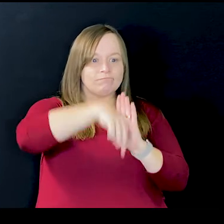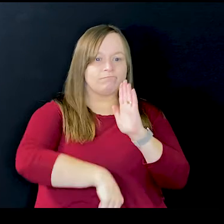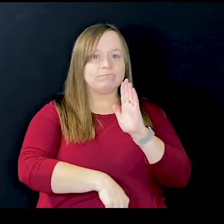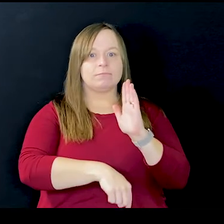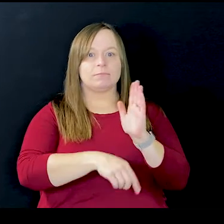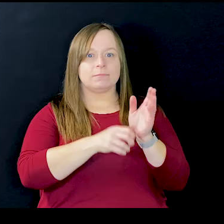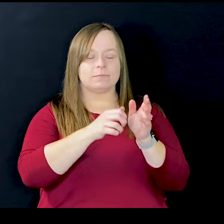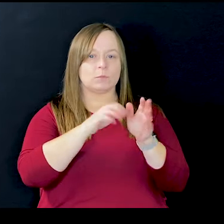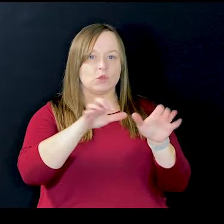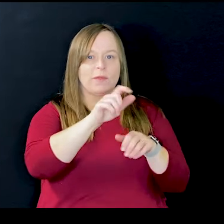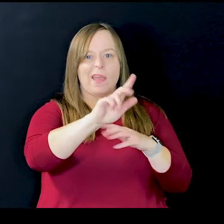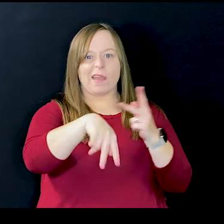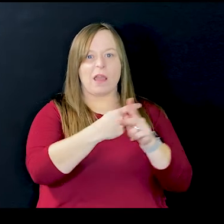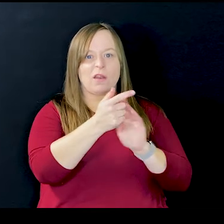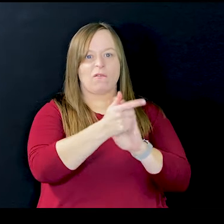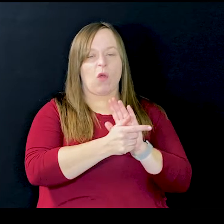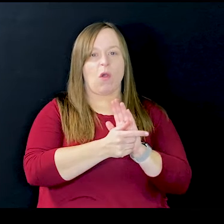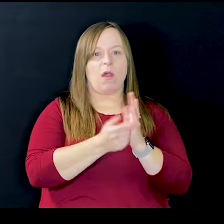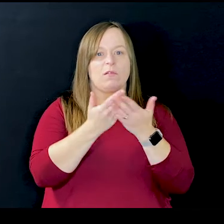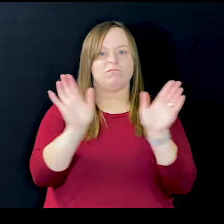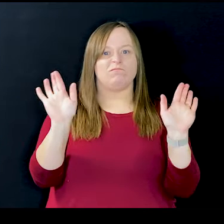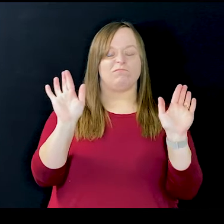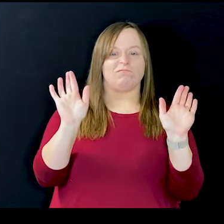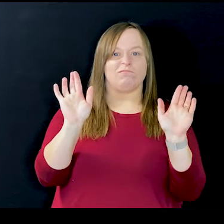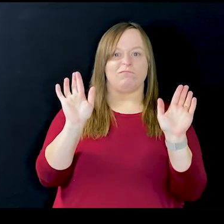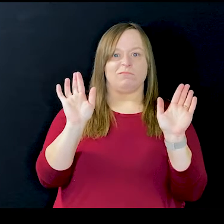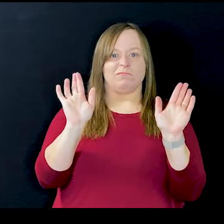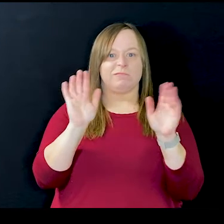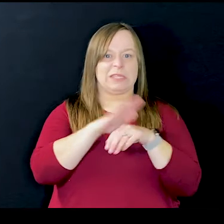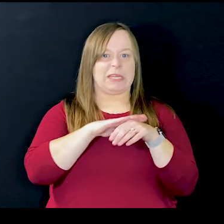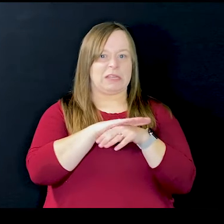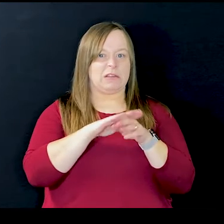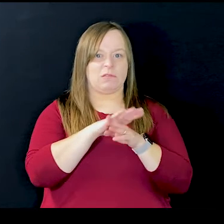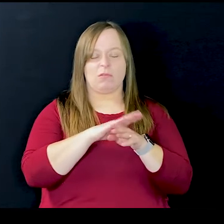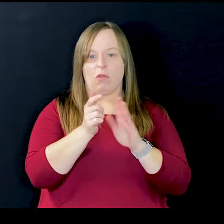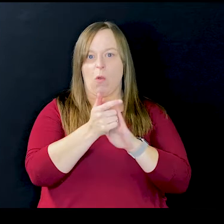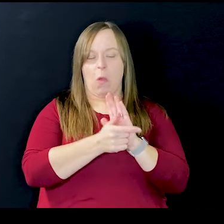spend their entire lives practicing in, and I just do commercial litigation and Indian law litigation.